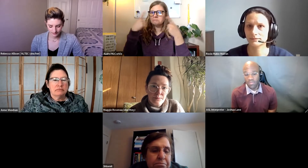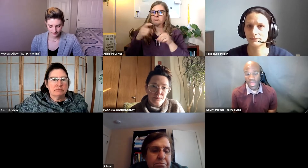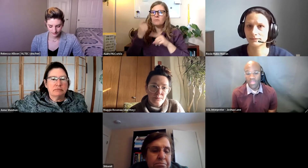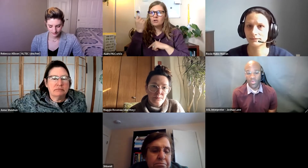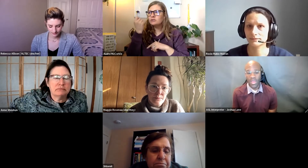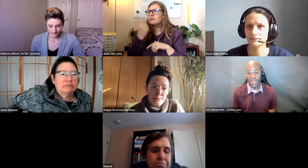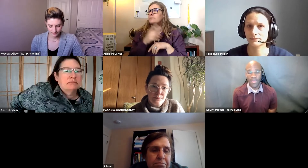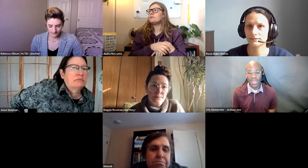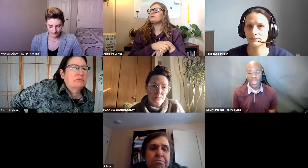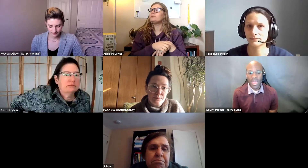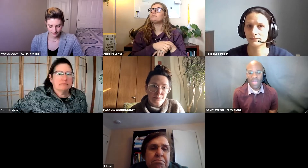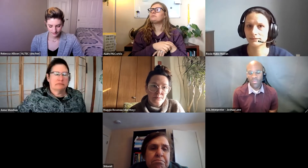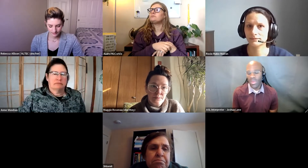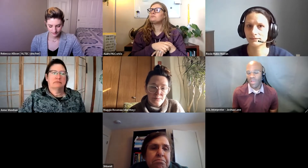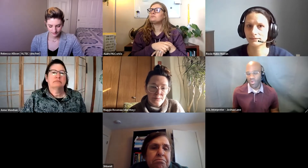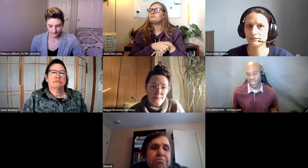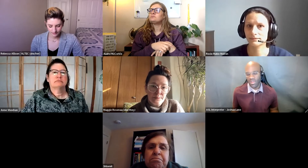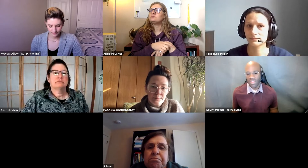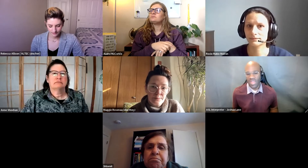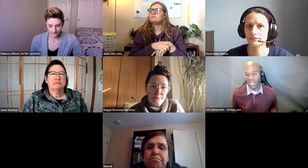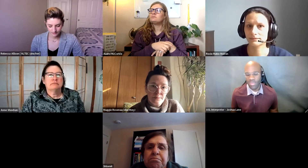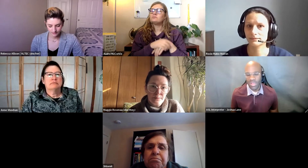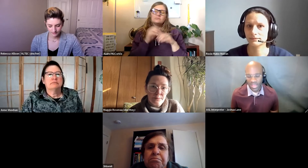either way, and we of course understand that completely.